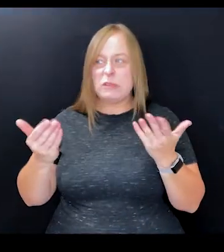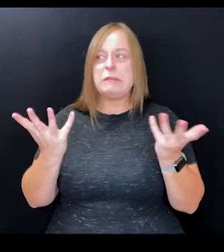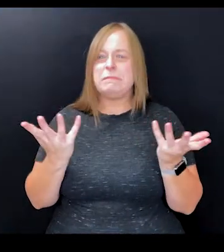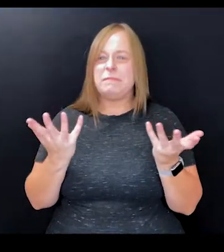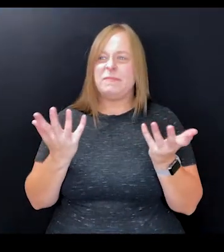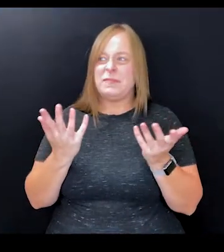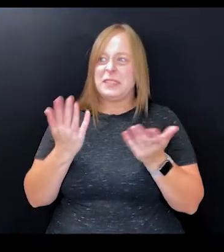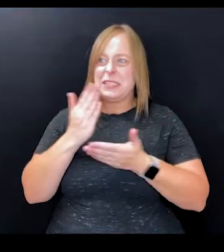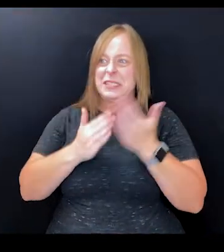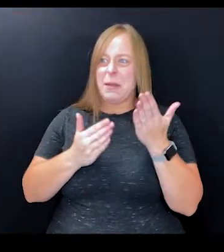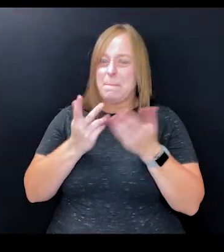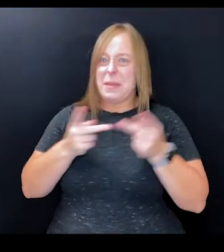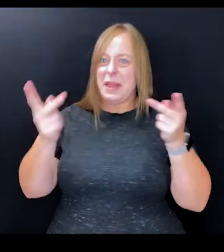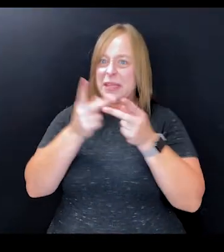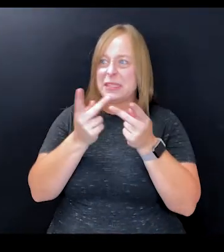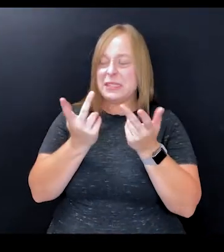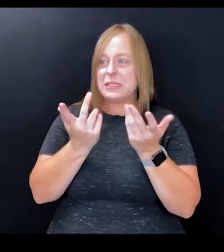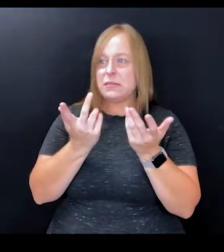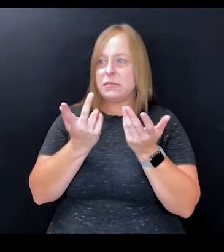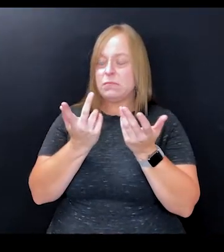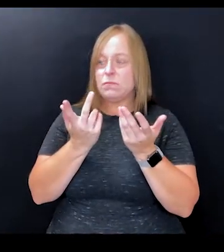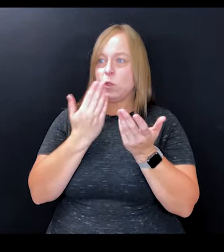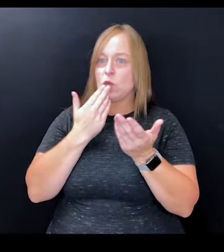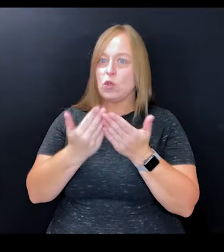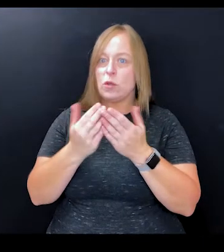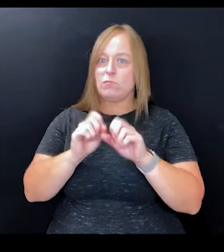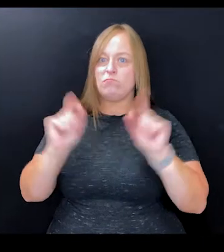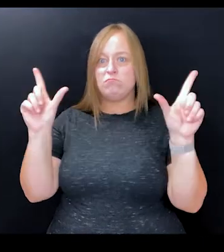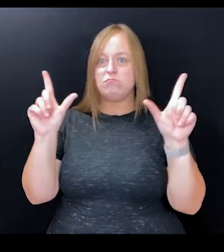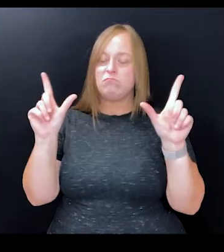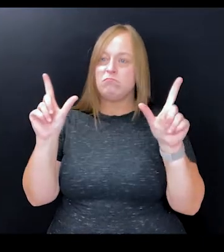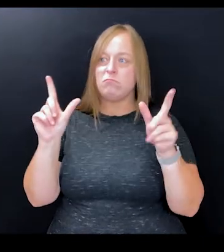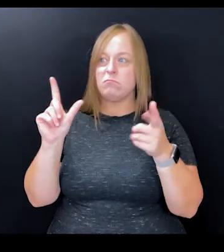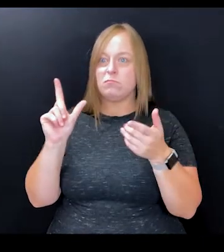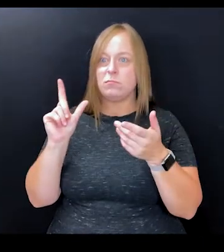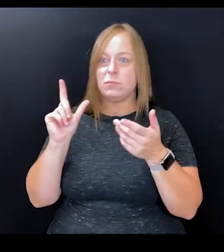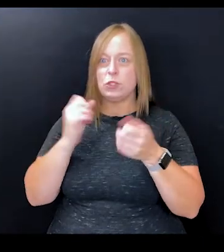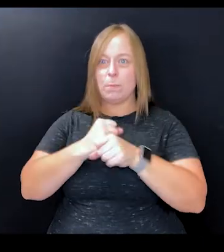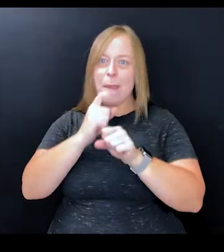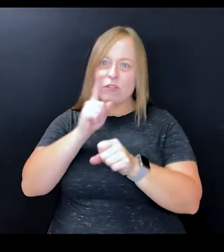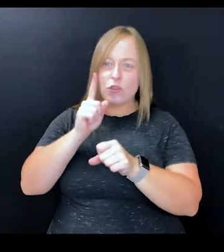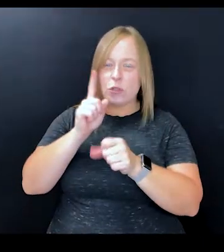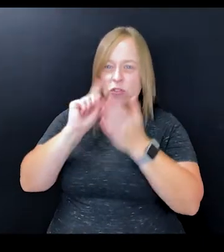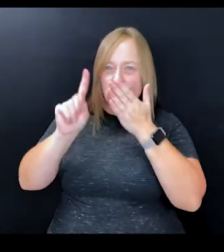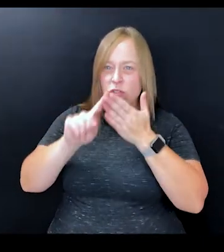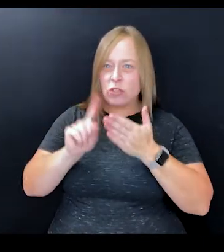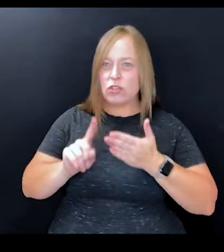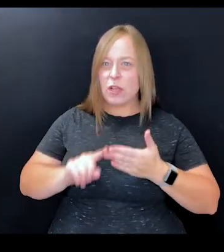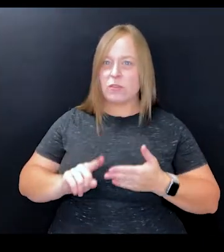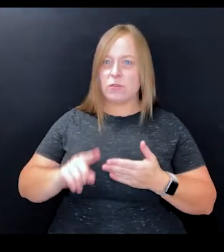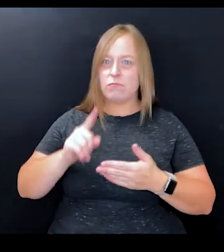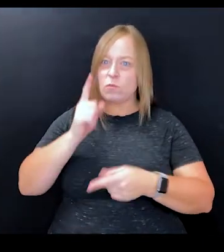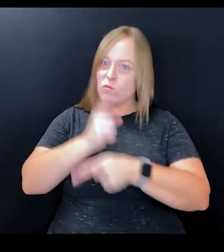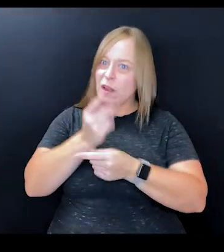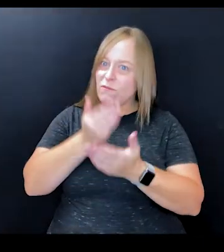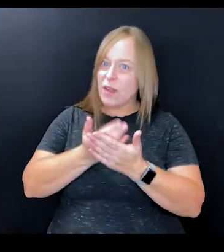are there some resources out there that are good for people to go to to make sure that they're checking their sources? [ Helen] Yeah.